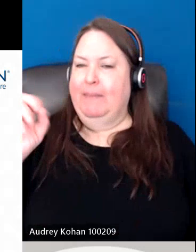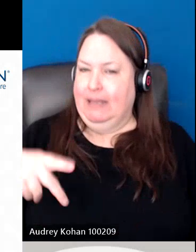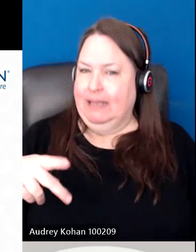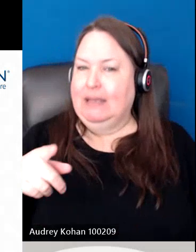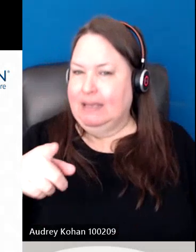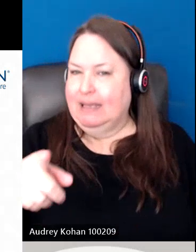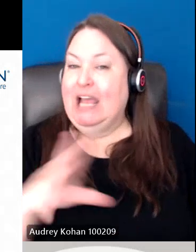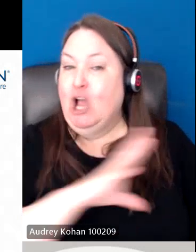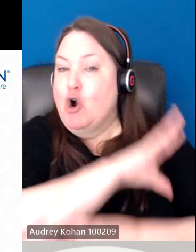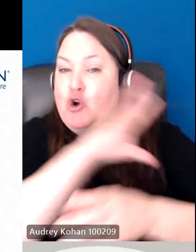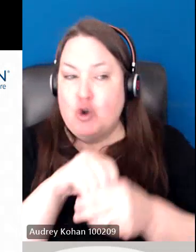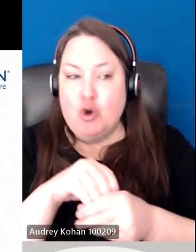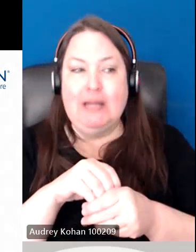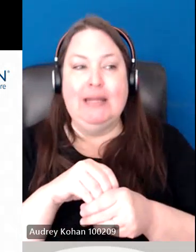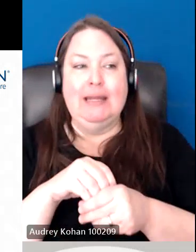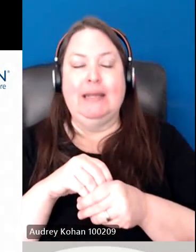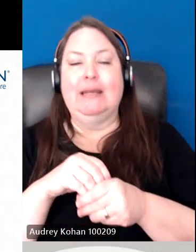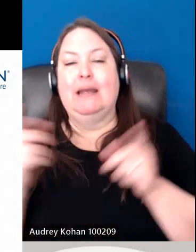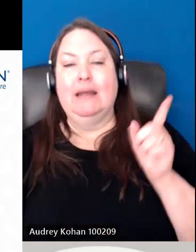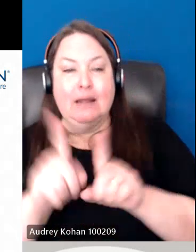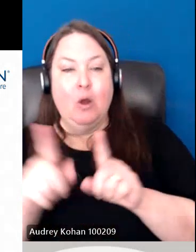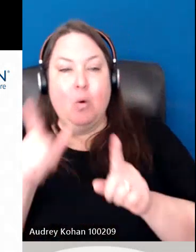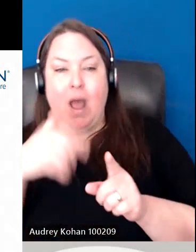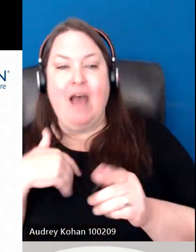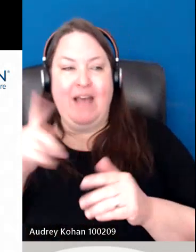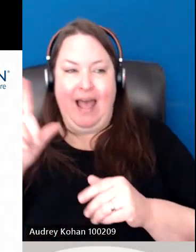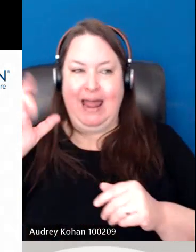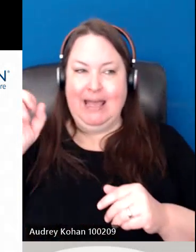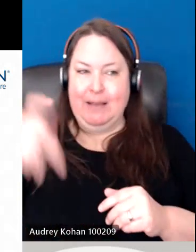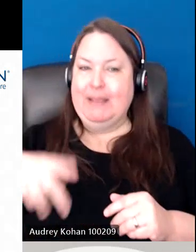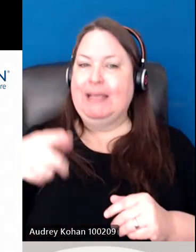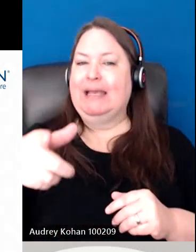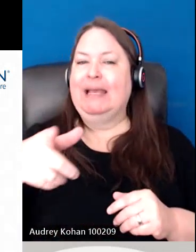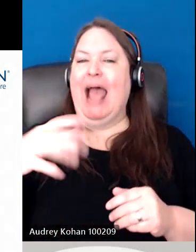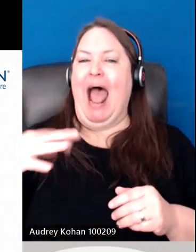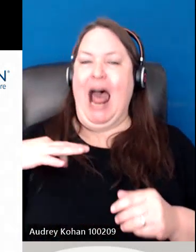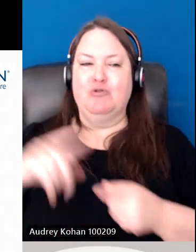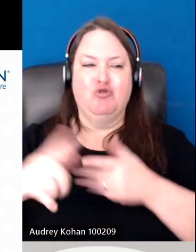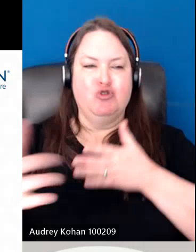including companions with limited English proficiency eligible to be served or likely to